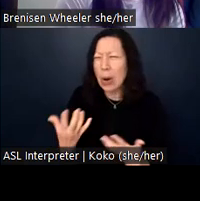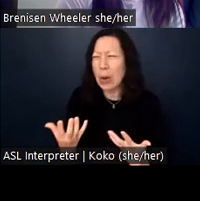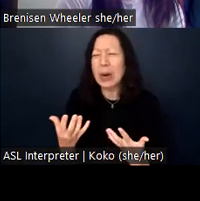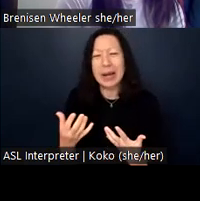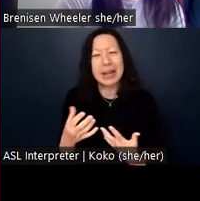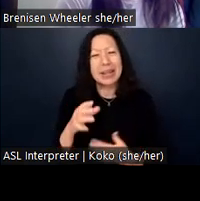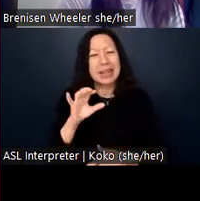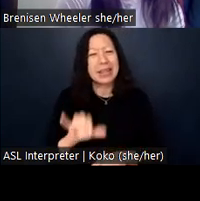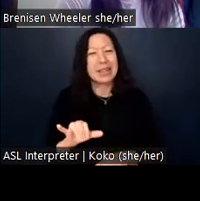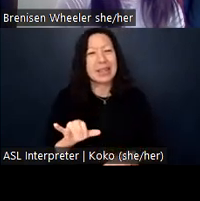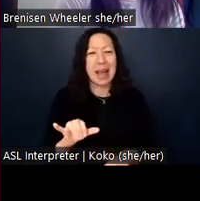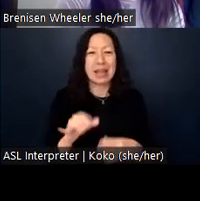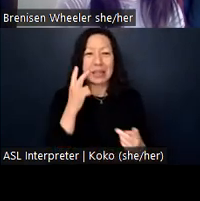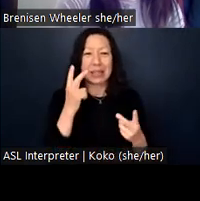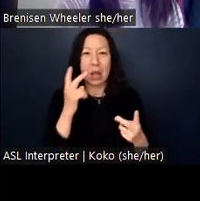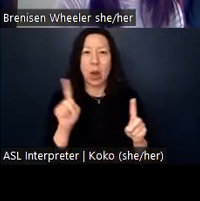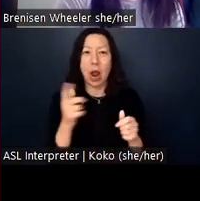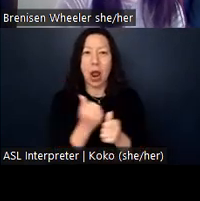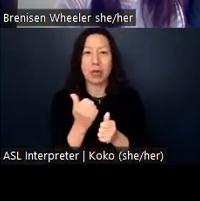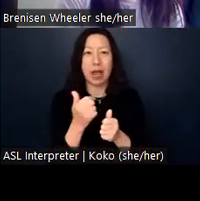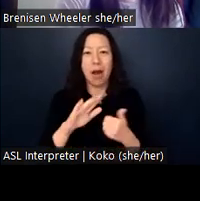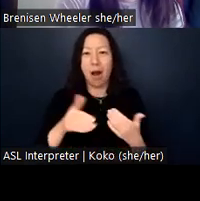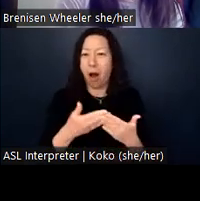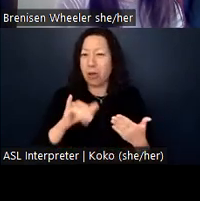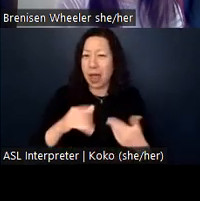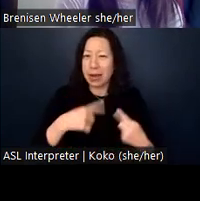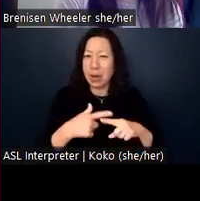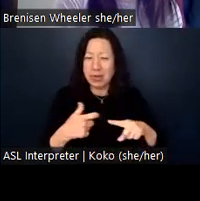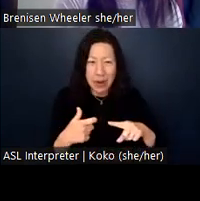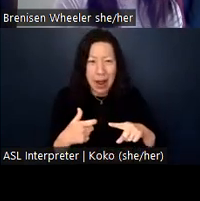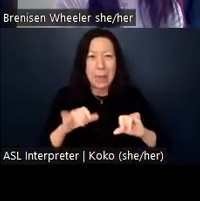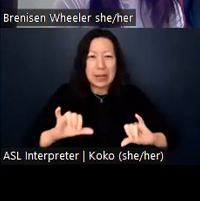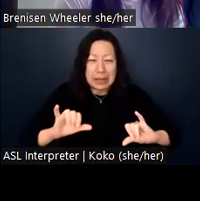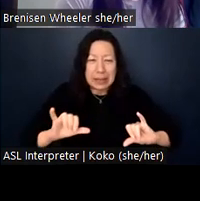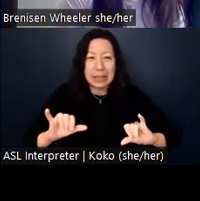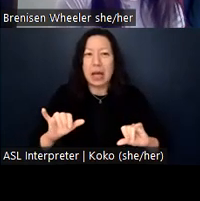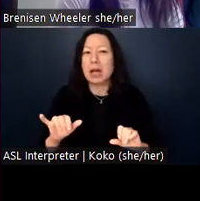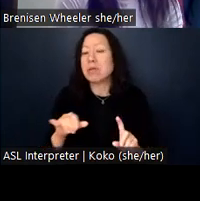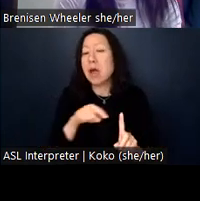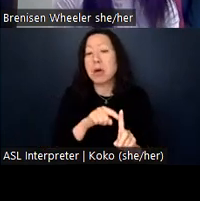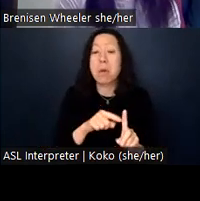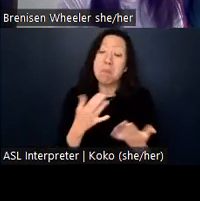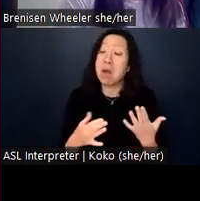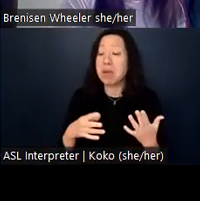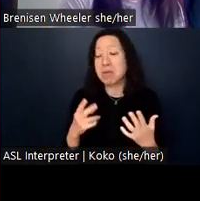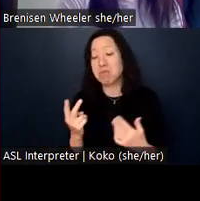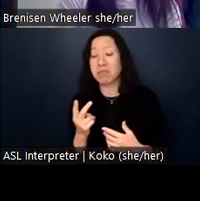coming from. But that is something we hear so commonly is like, Oh, your parents don't get us, or oh, your your friends are supportive of us, you need to cut them.